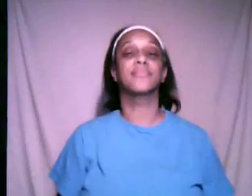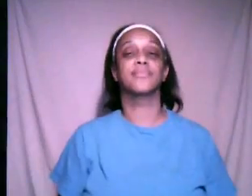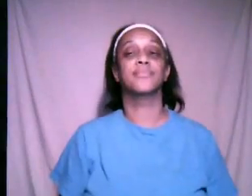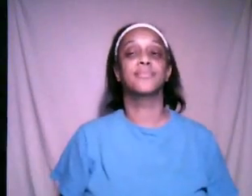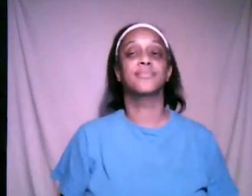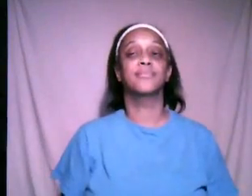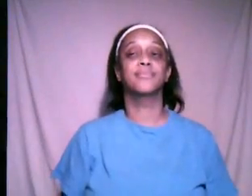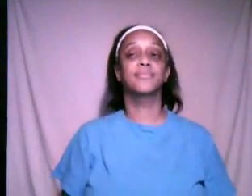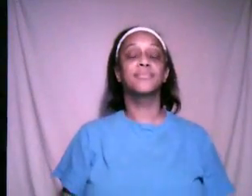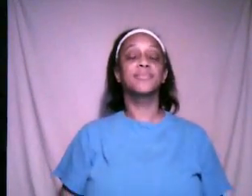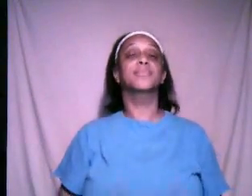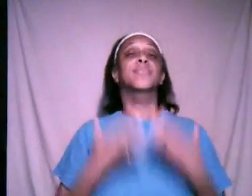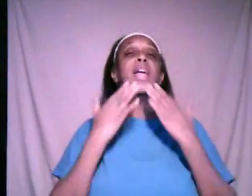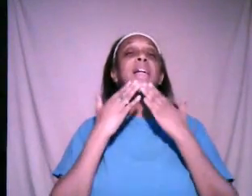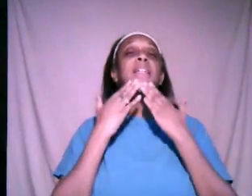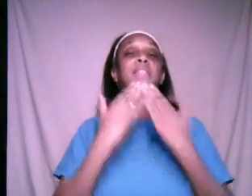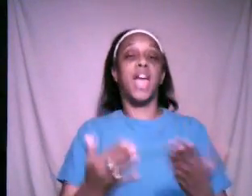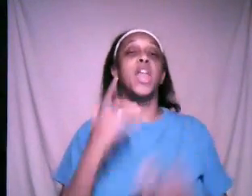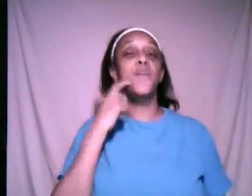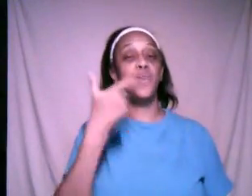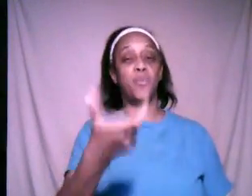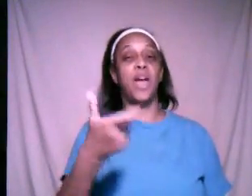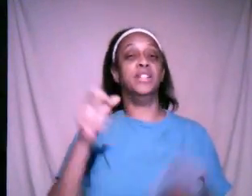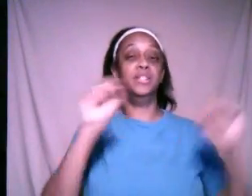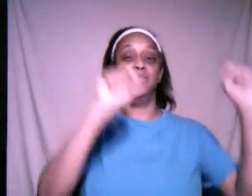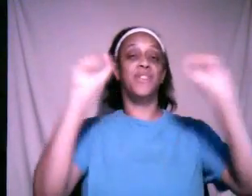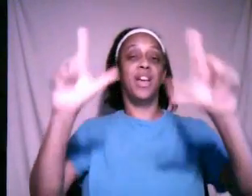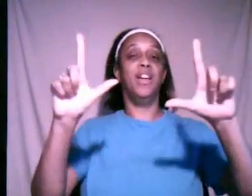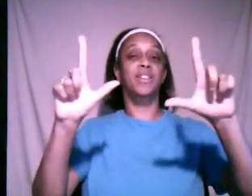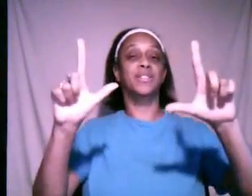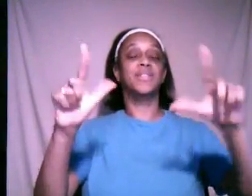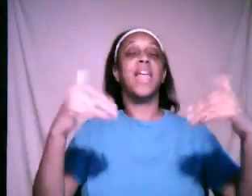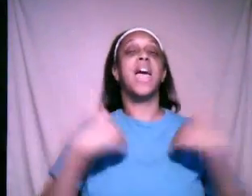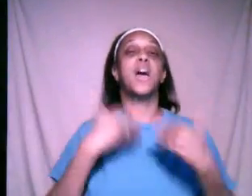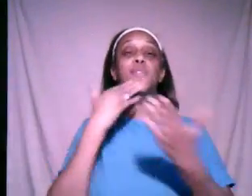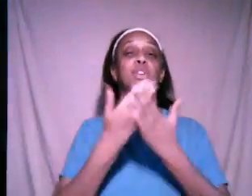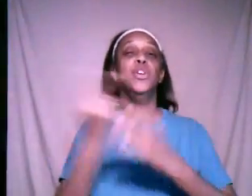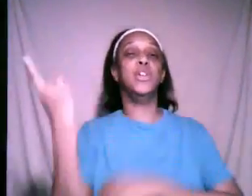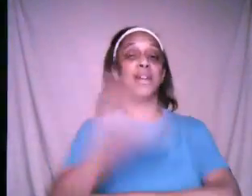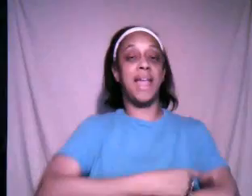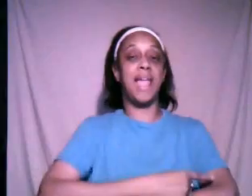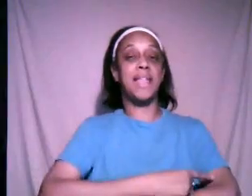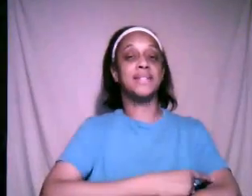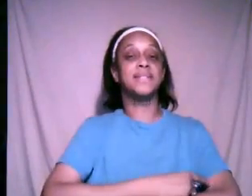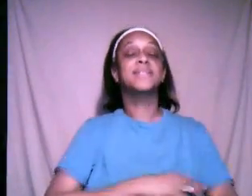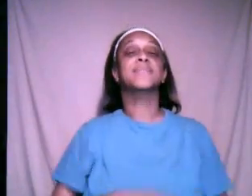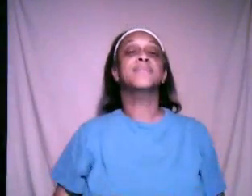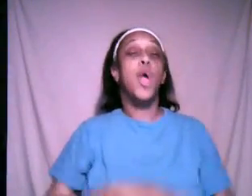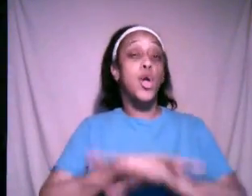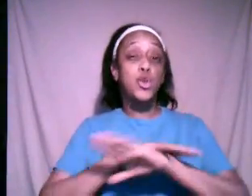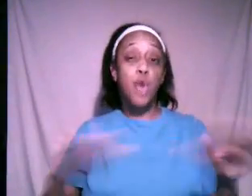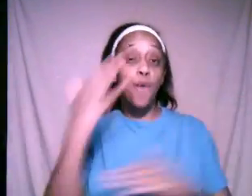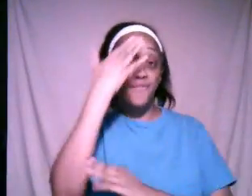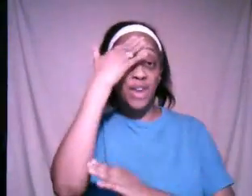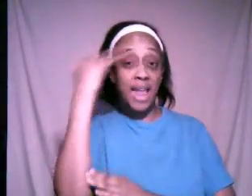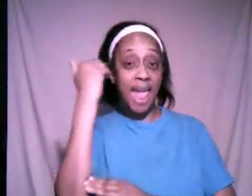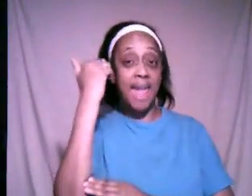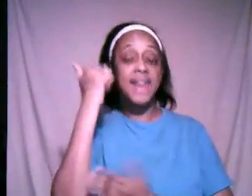Thank you for watching vlog! Have a good day! Don't forget to help